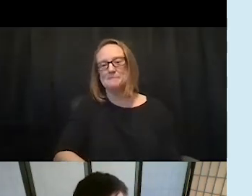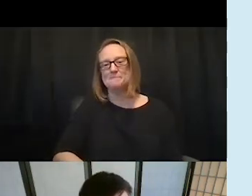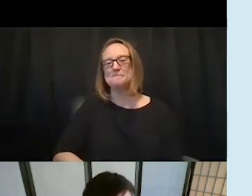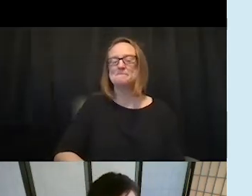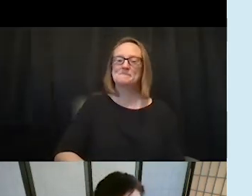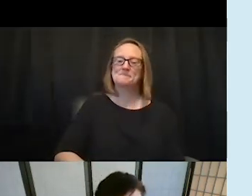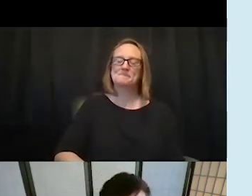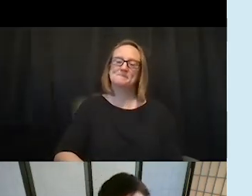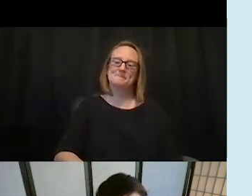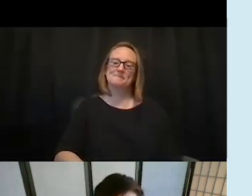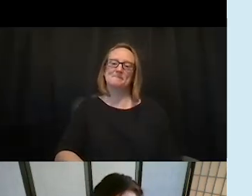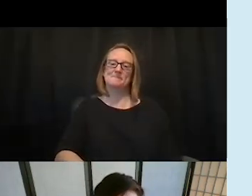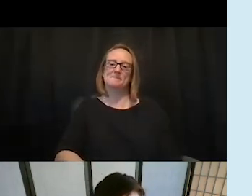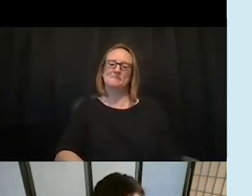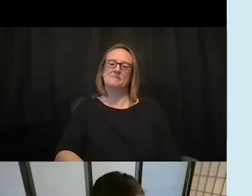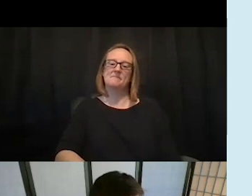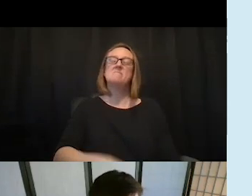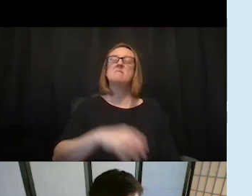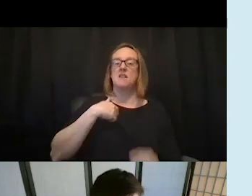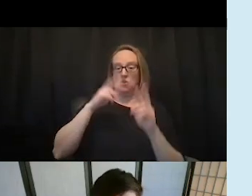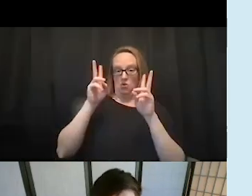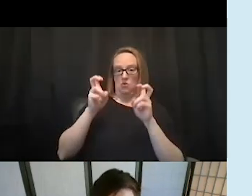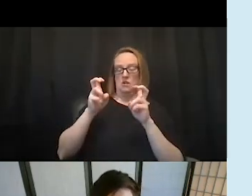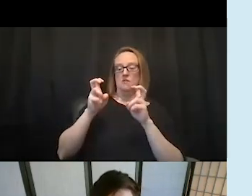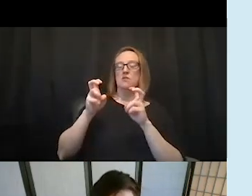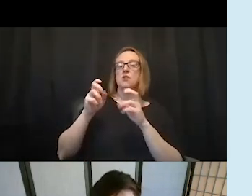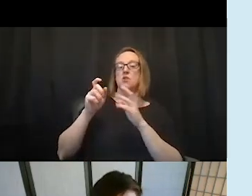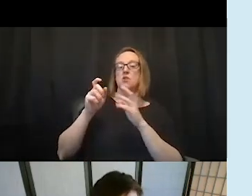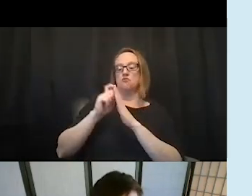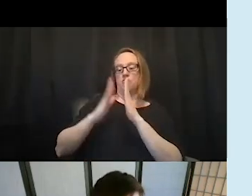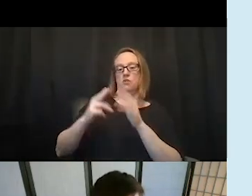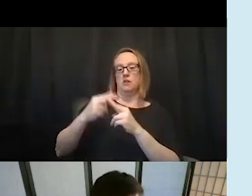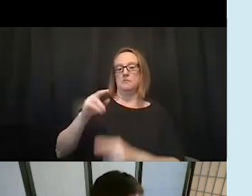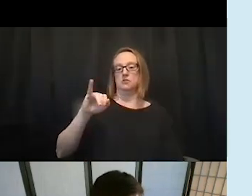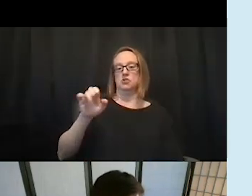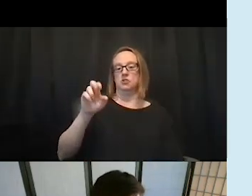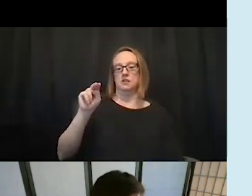um Yeah and there's a quote from Jennifer Bartlett who is another uh poet with disabilities